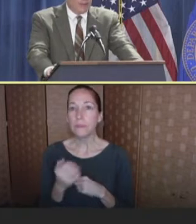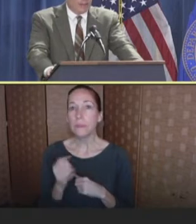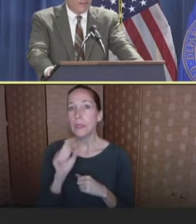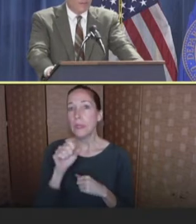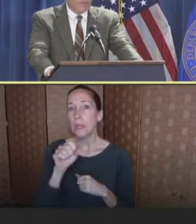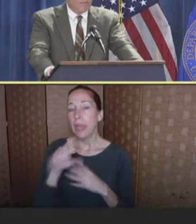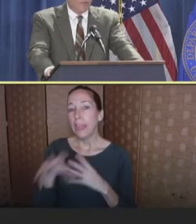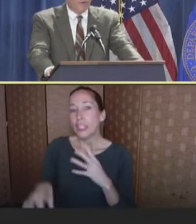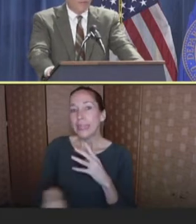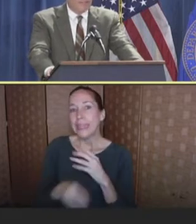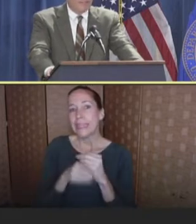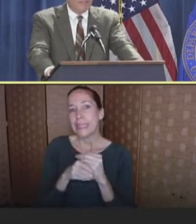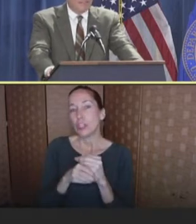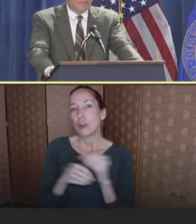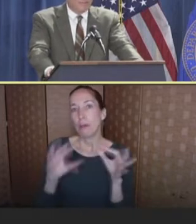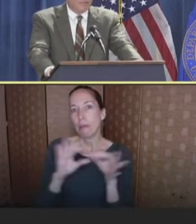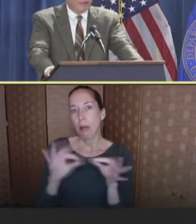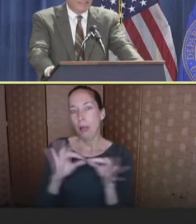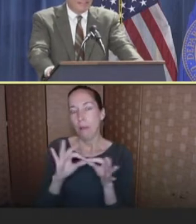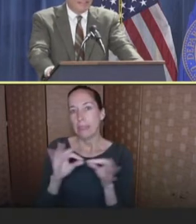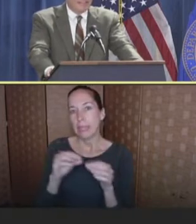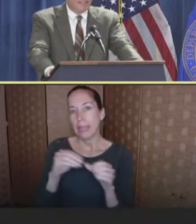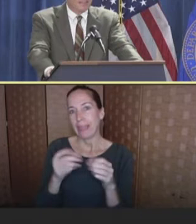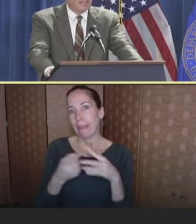end of the report, because it is something that we did discuss.